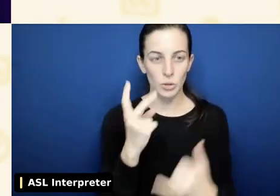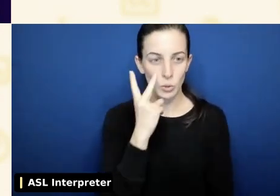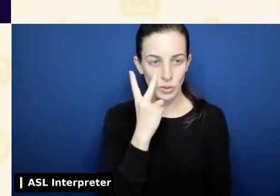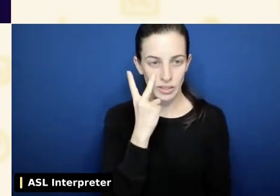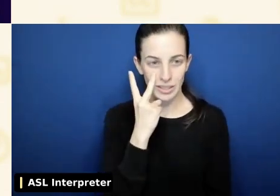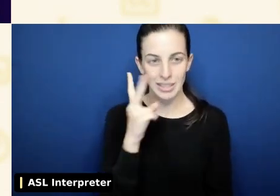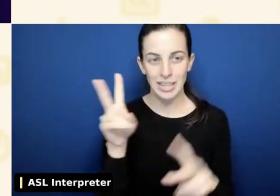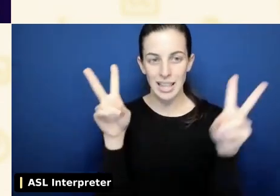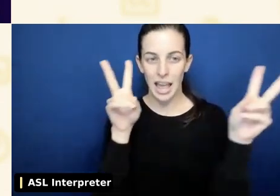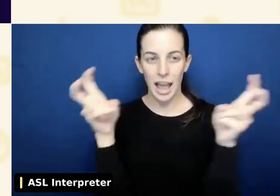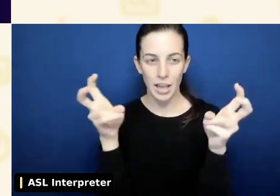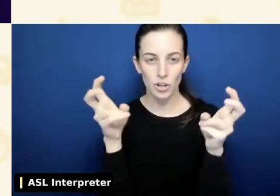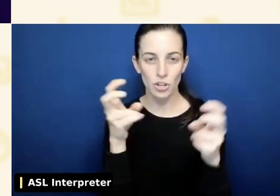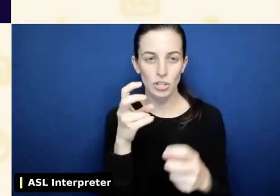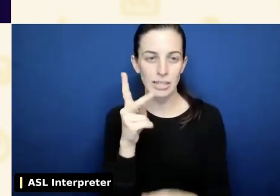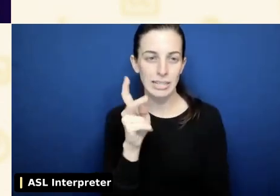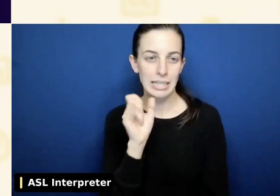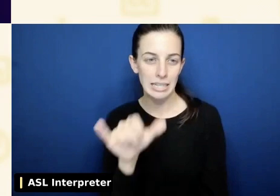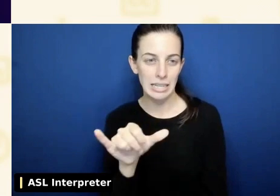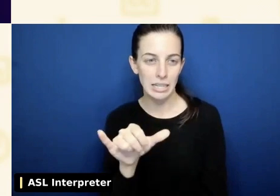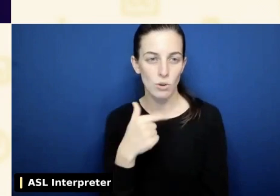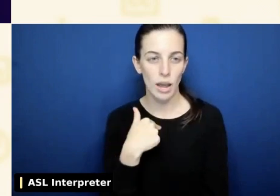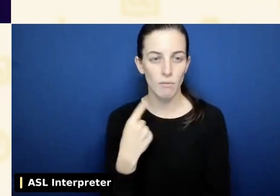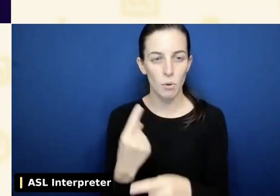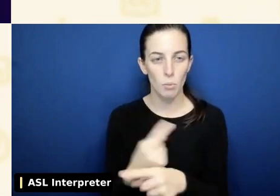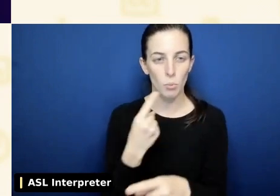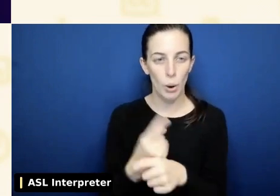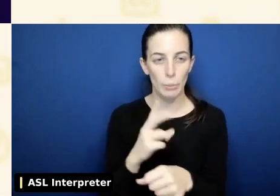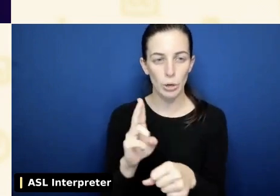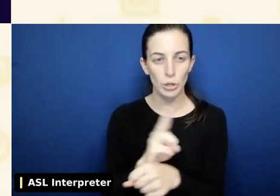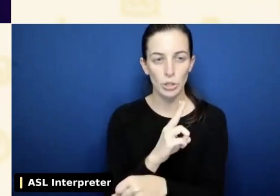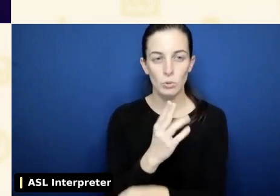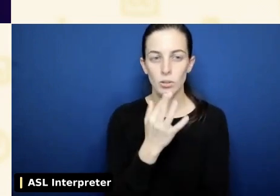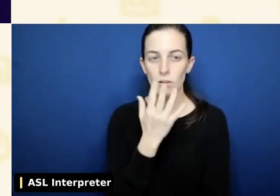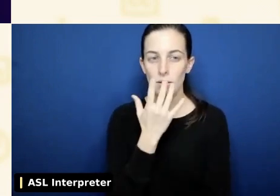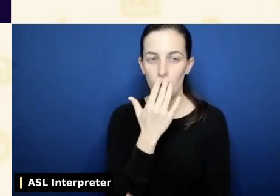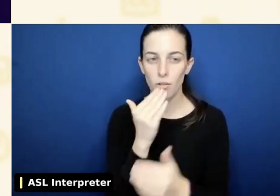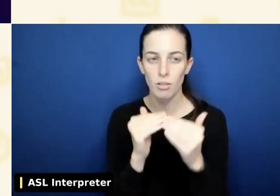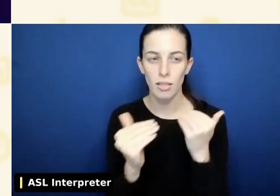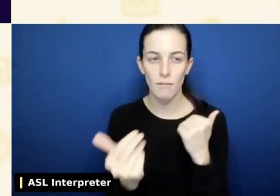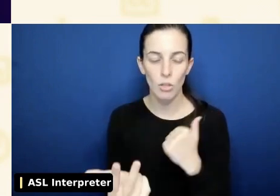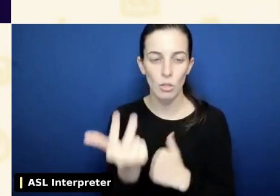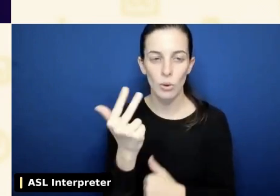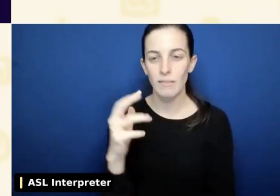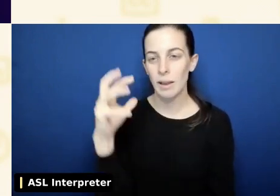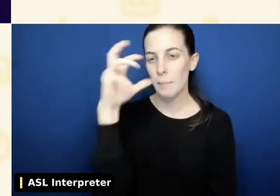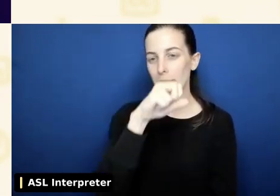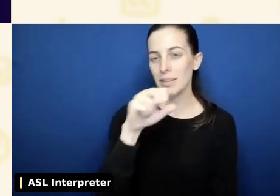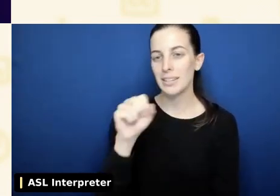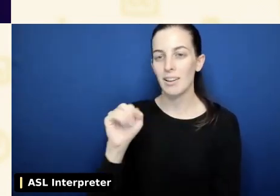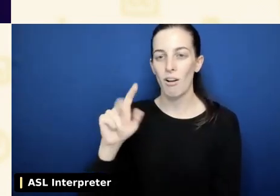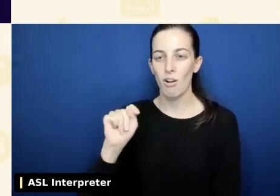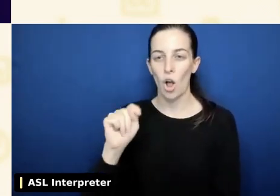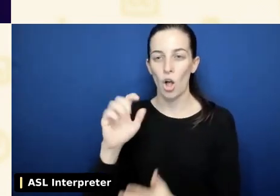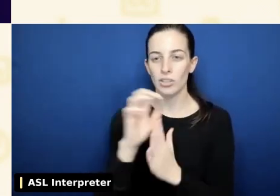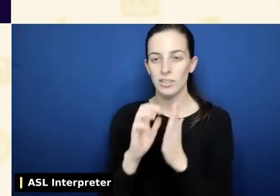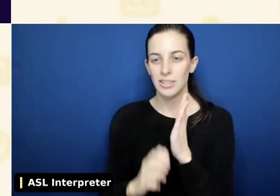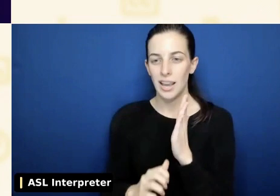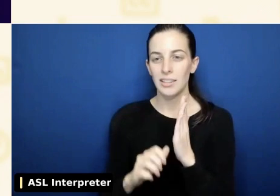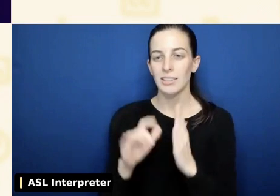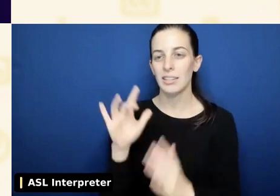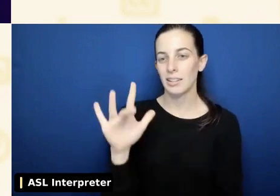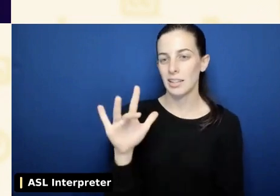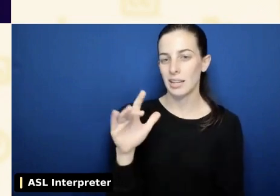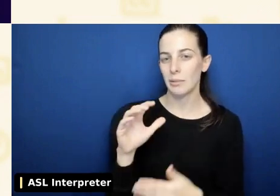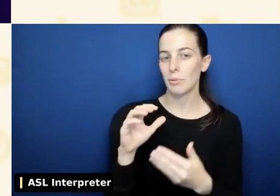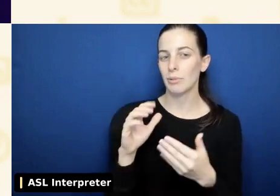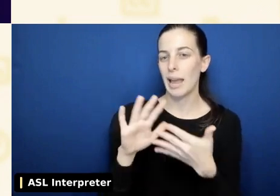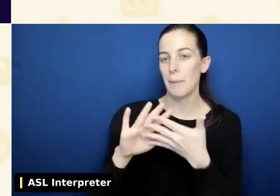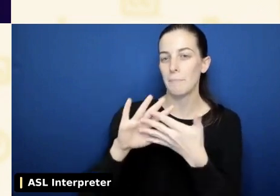[Screen Reader Voice]